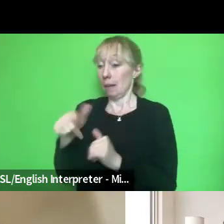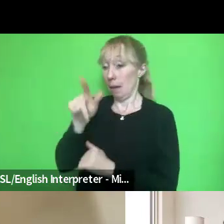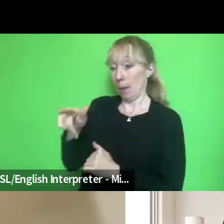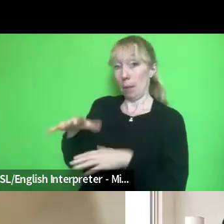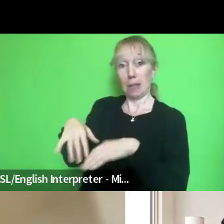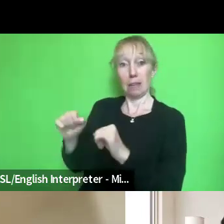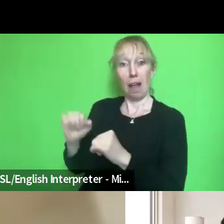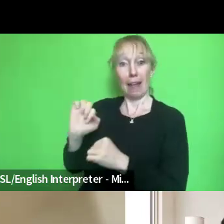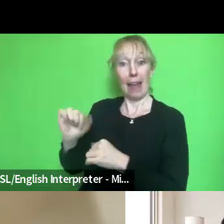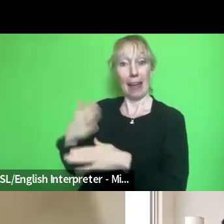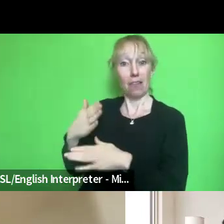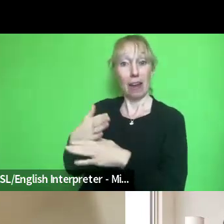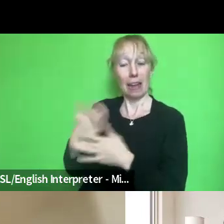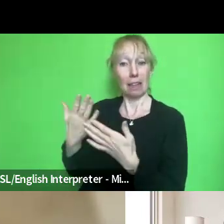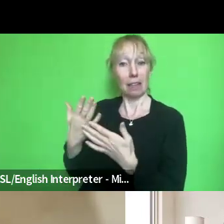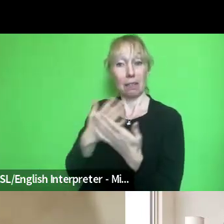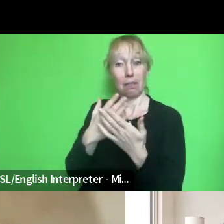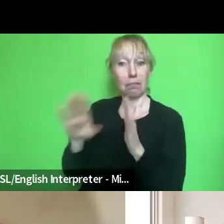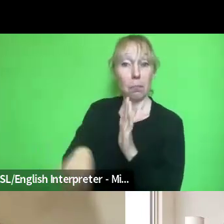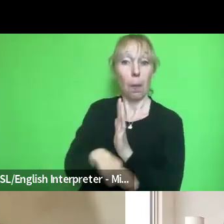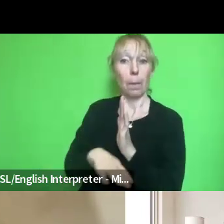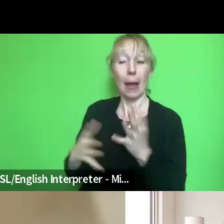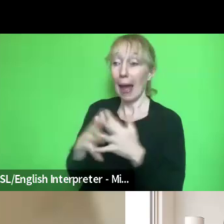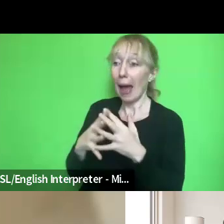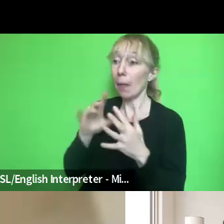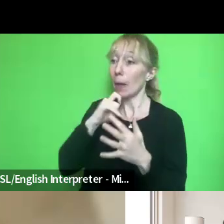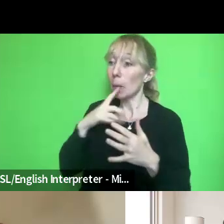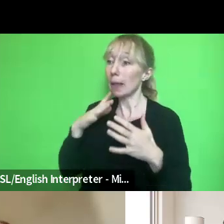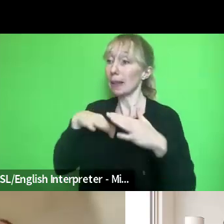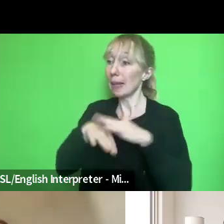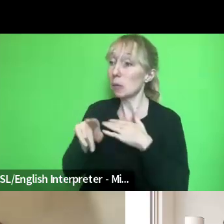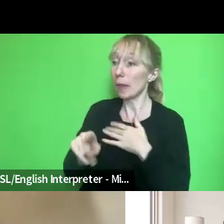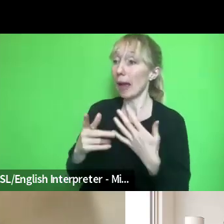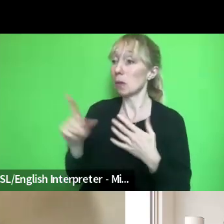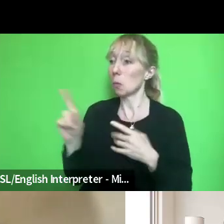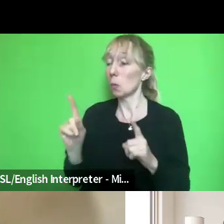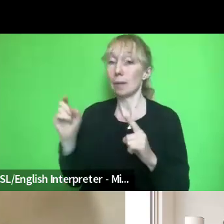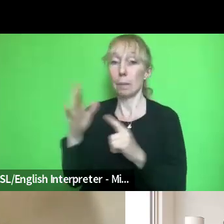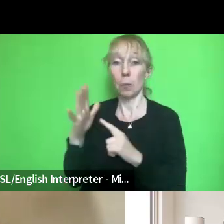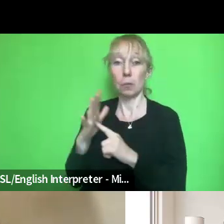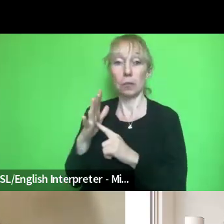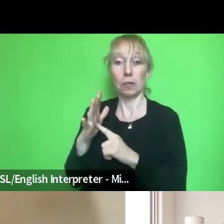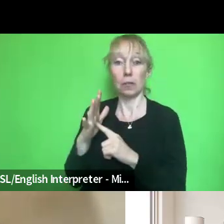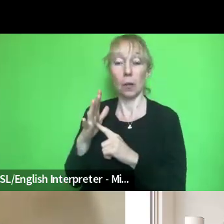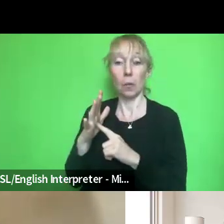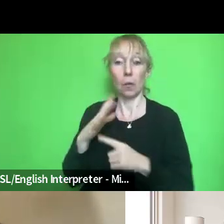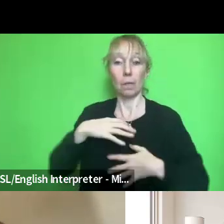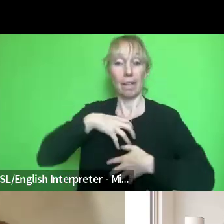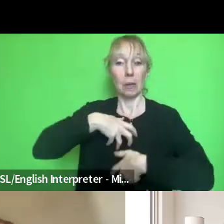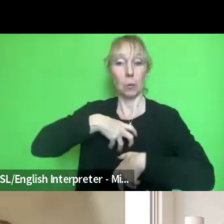the early careers guys about, you know, how they're going to get into it and what's important from that side of things. And and, you know,